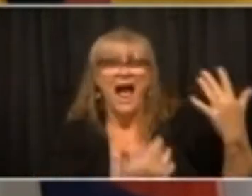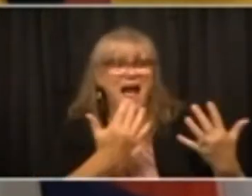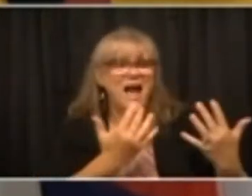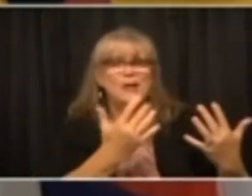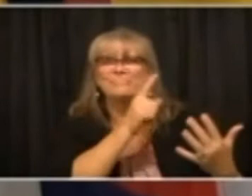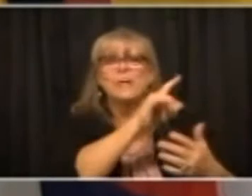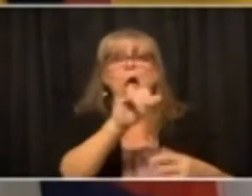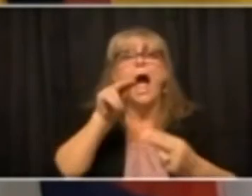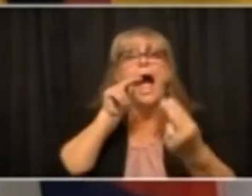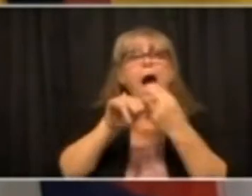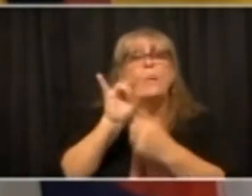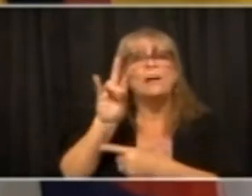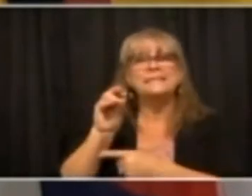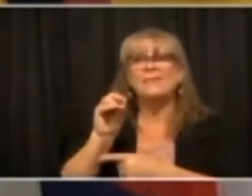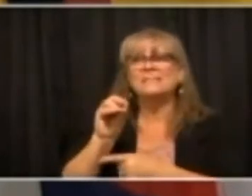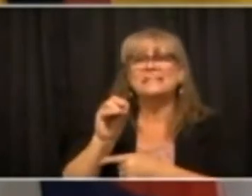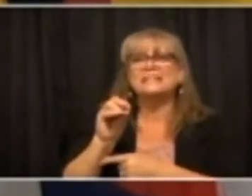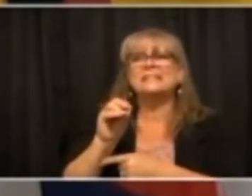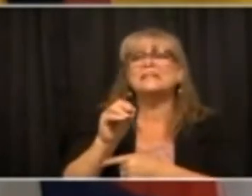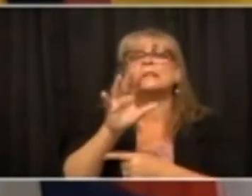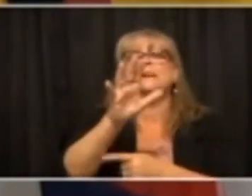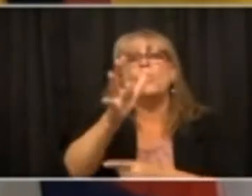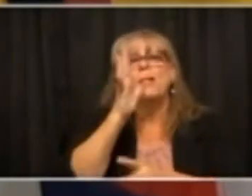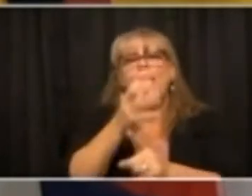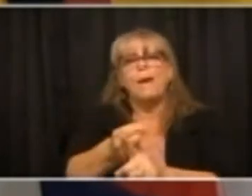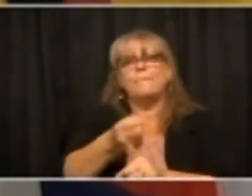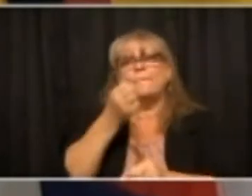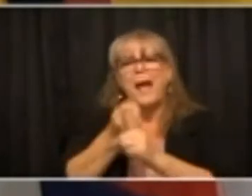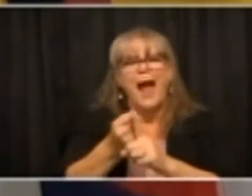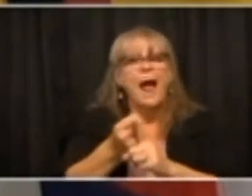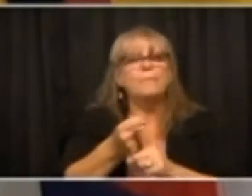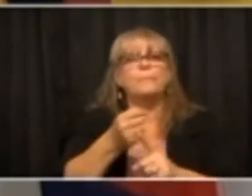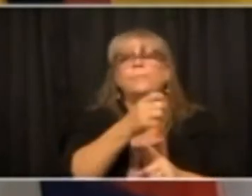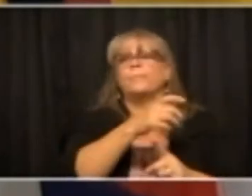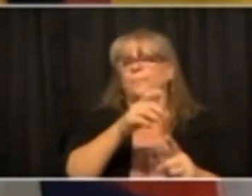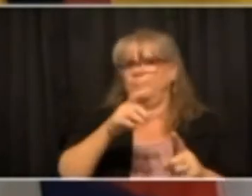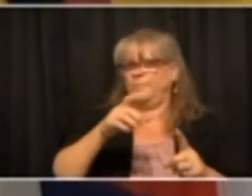tourism industry over the next uh week or two